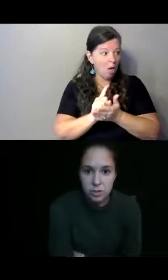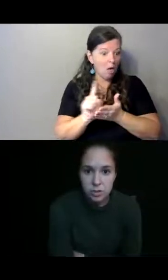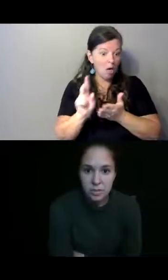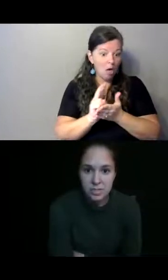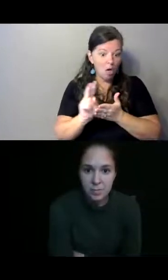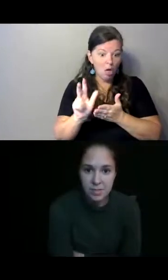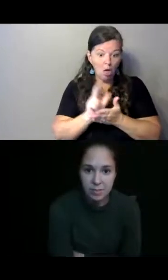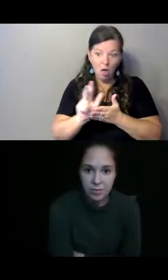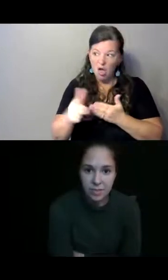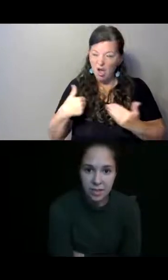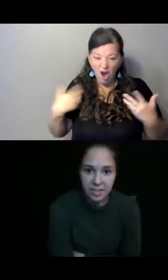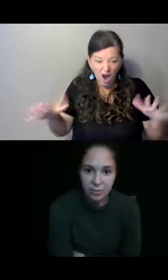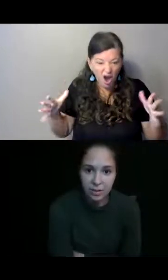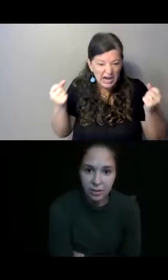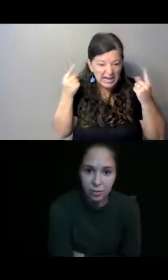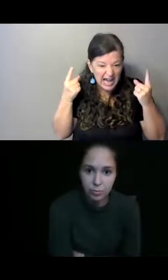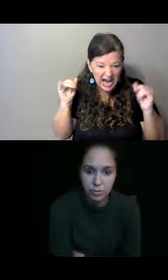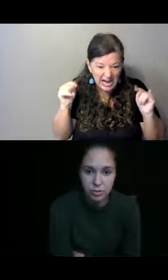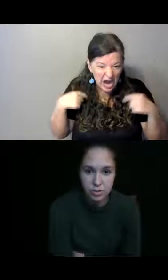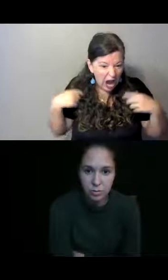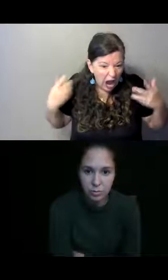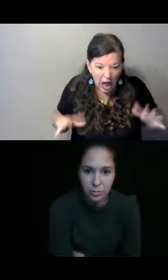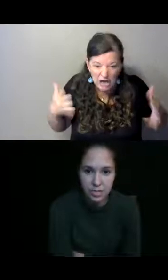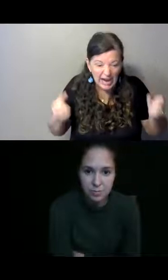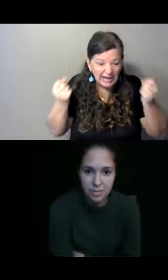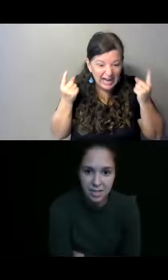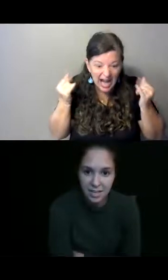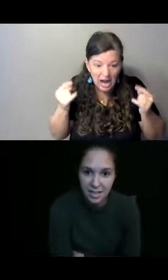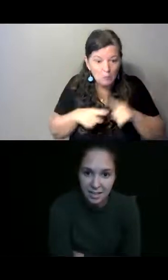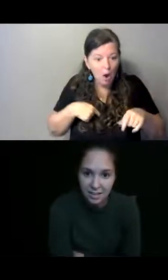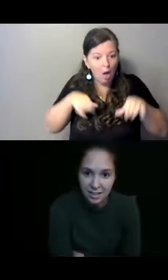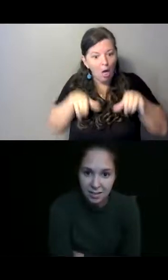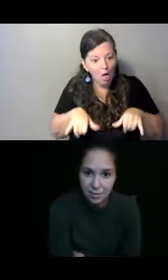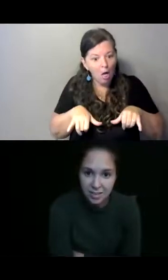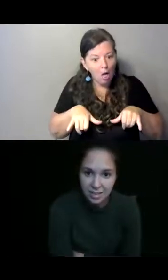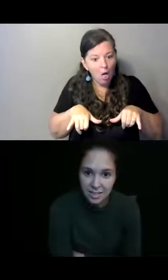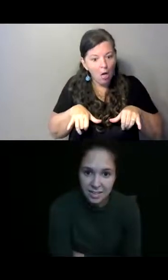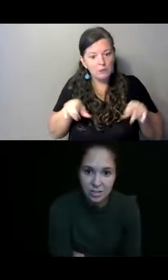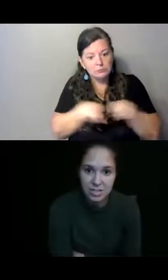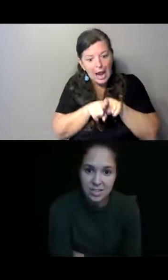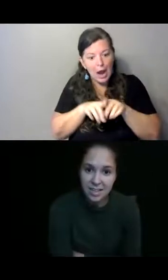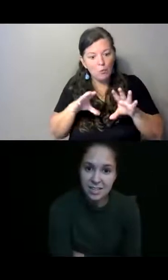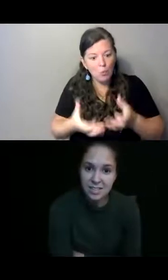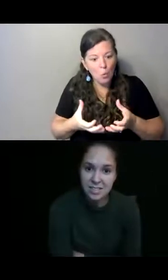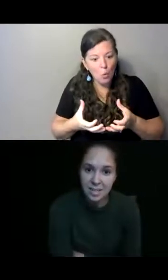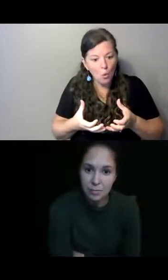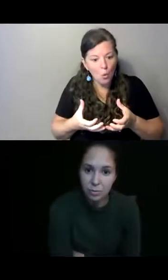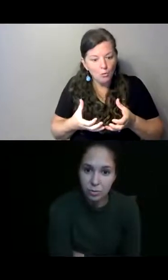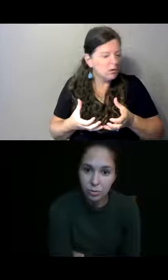Students sometimes feel like they've been in a group for two or three weeks, but, they get it, but they get it and they're staying in the same group.